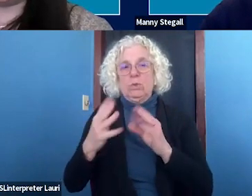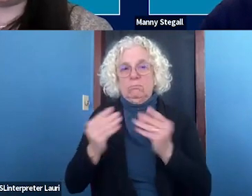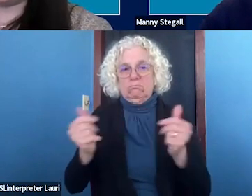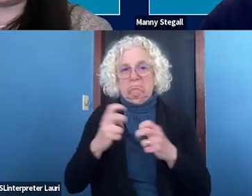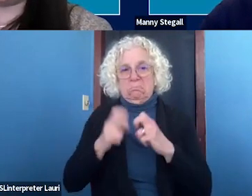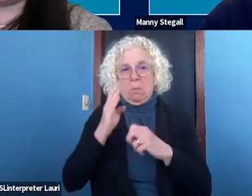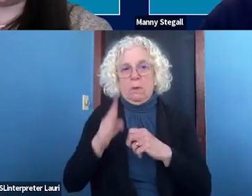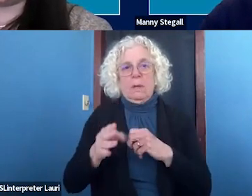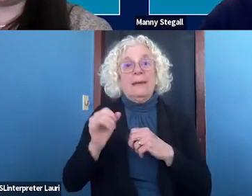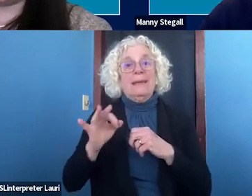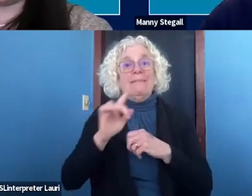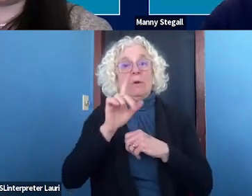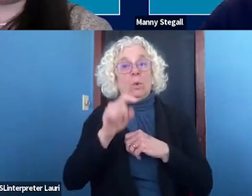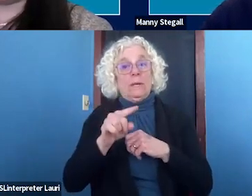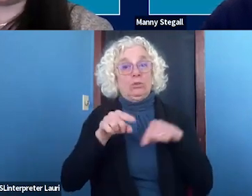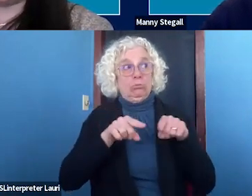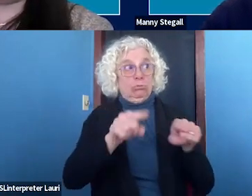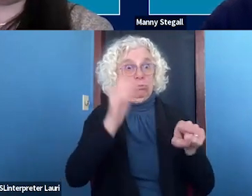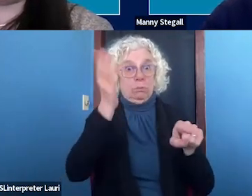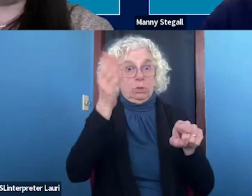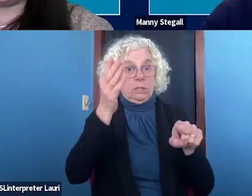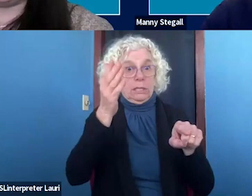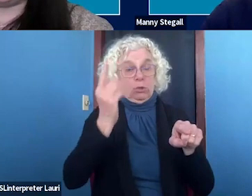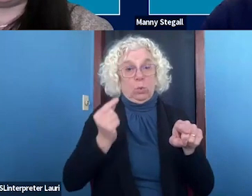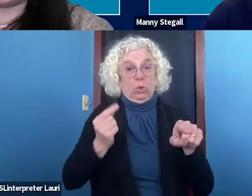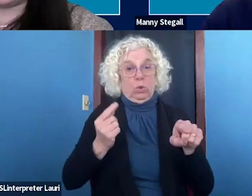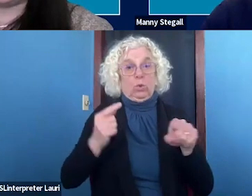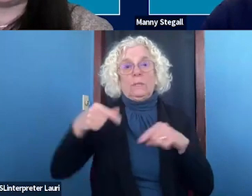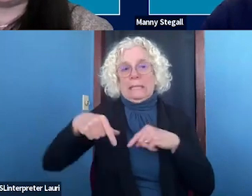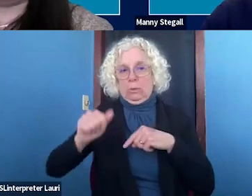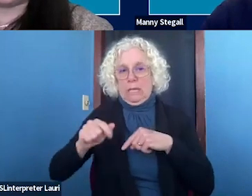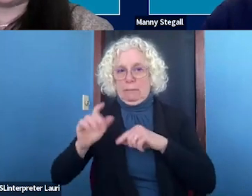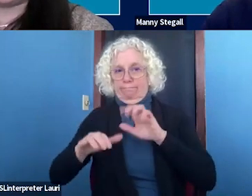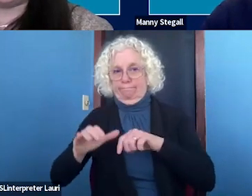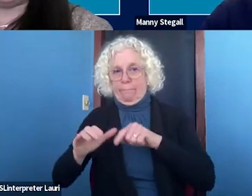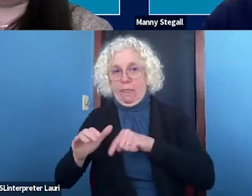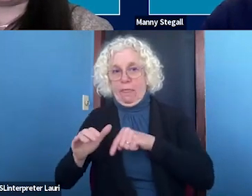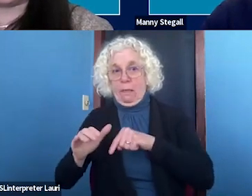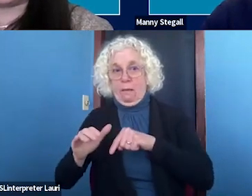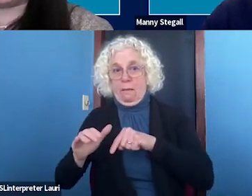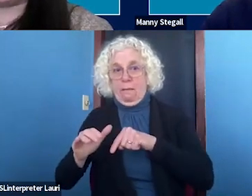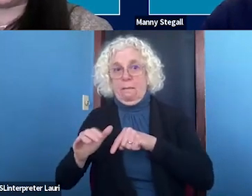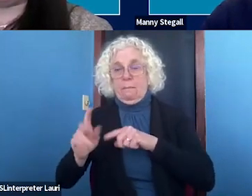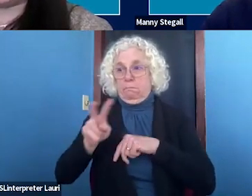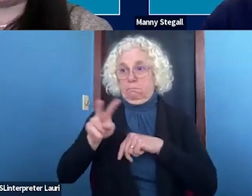For presenters during the presentations, please enter. Them in the Q&A. Area and we will address them as time allows.